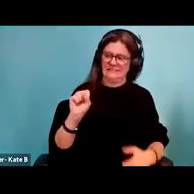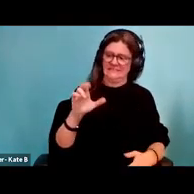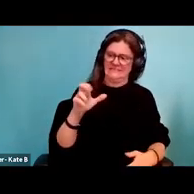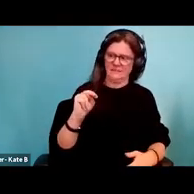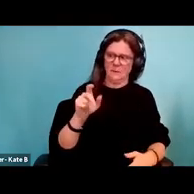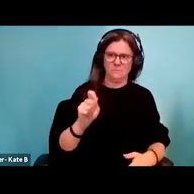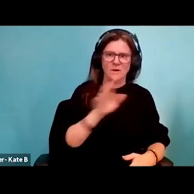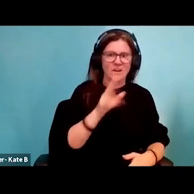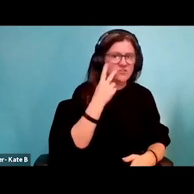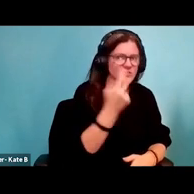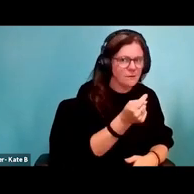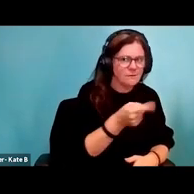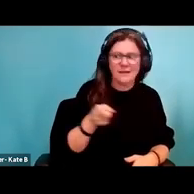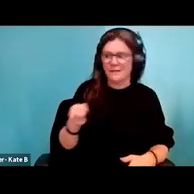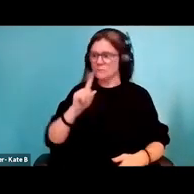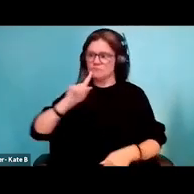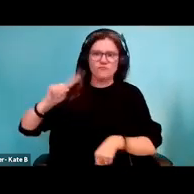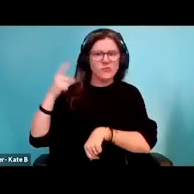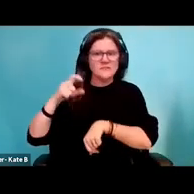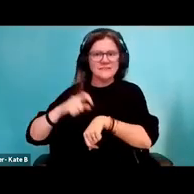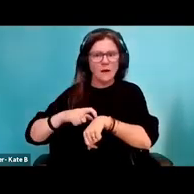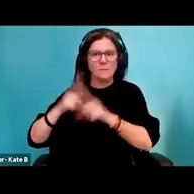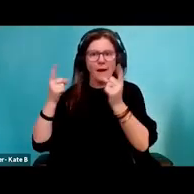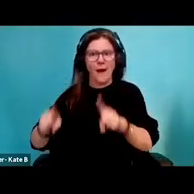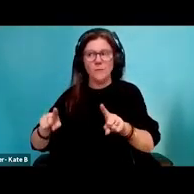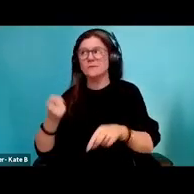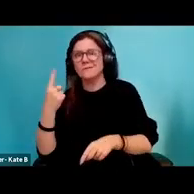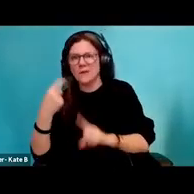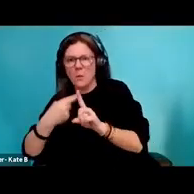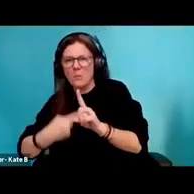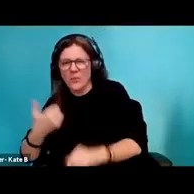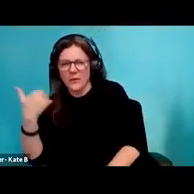ground breaking and only occurred last month, which indicates just how far we have to go